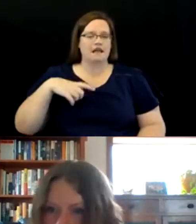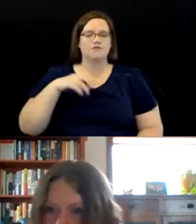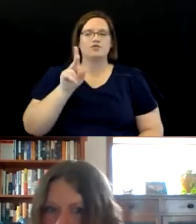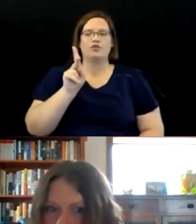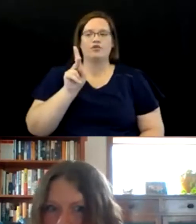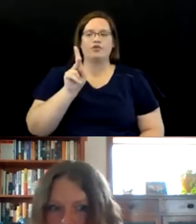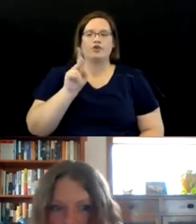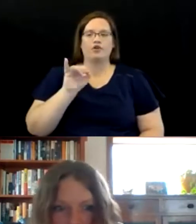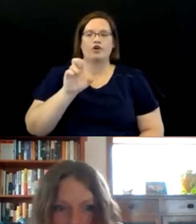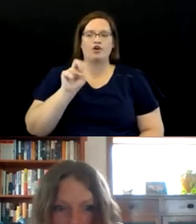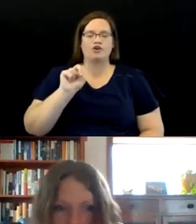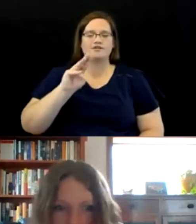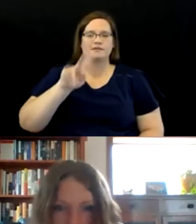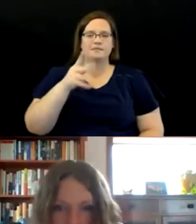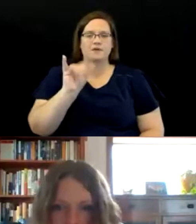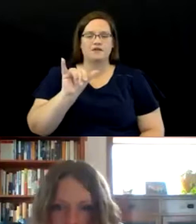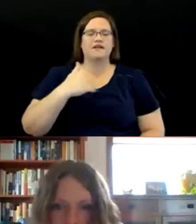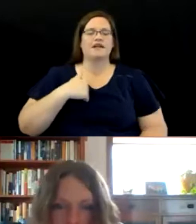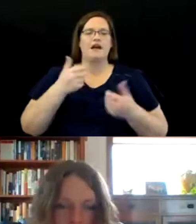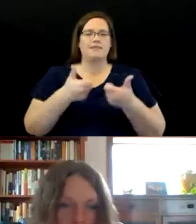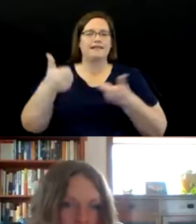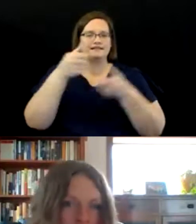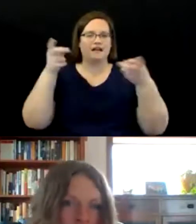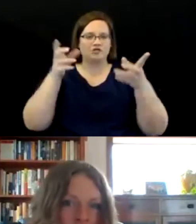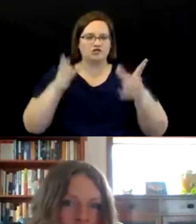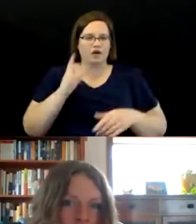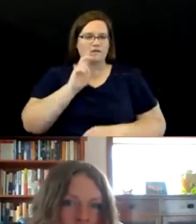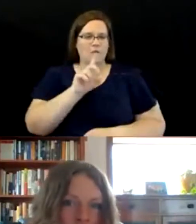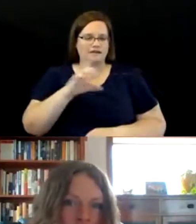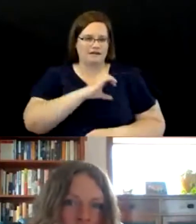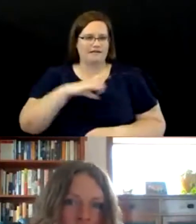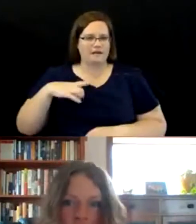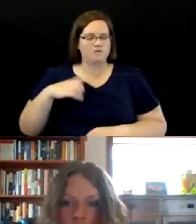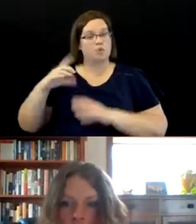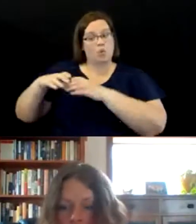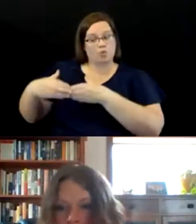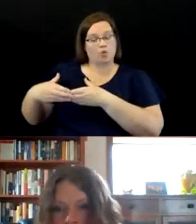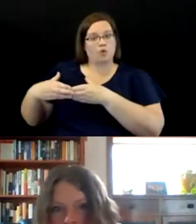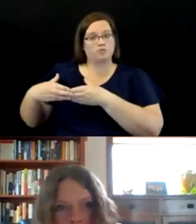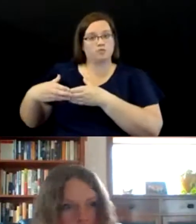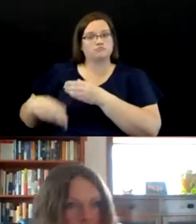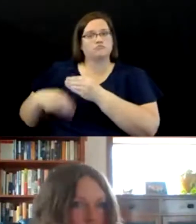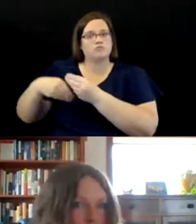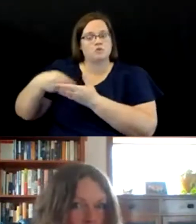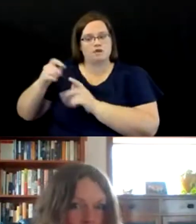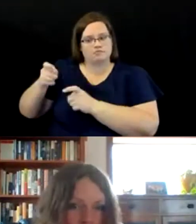director for the DD Council, and one of the groups that's receiving a little bit of extra money around vaccine